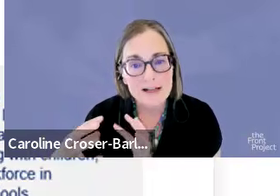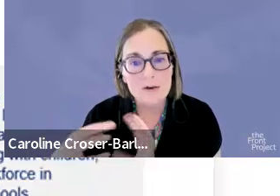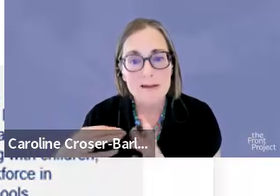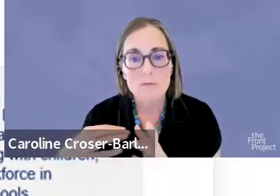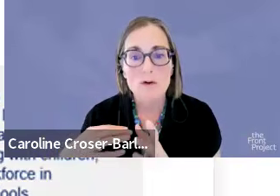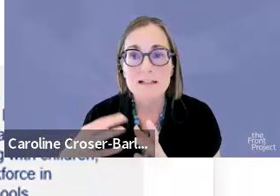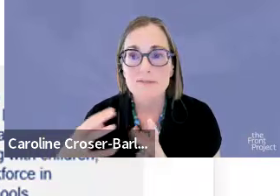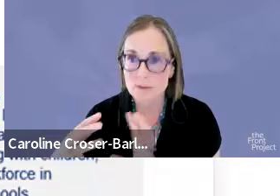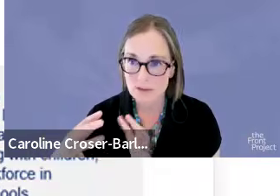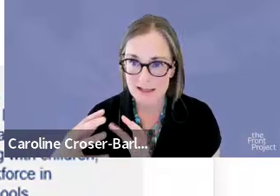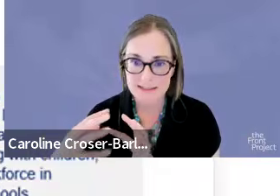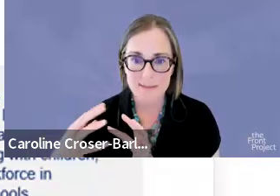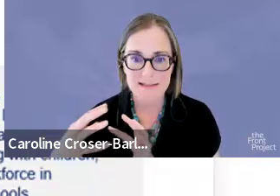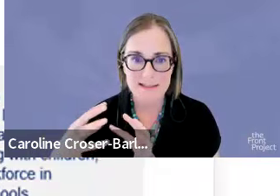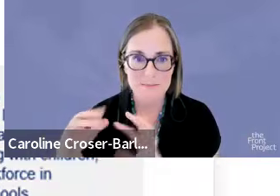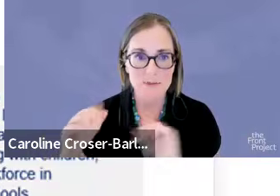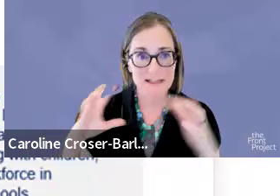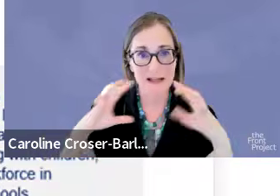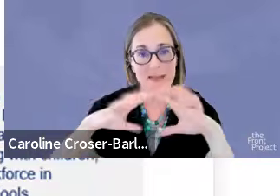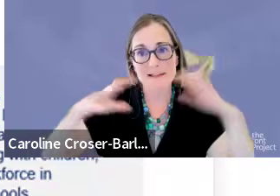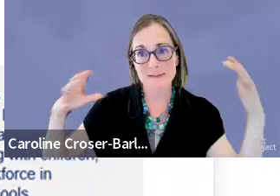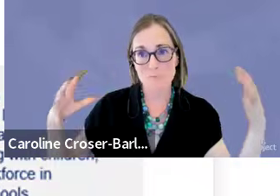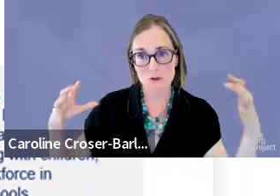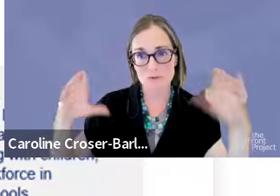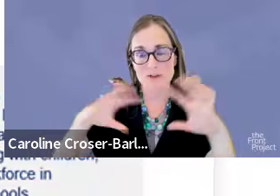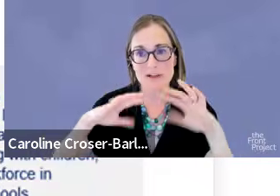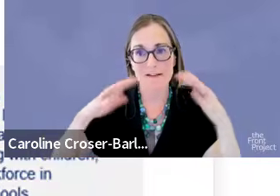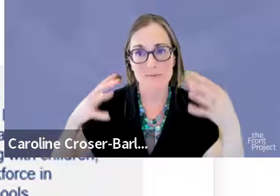allied health and more individualised capacity building. And that's the model. So you kind of